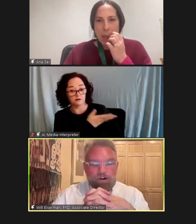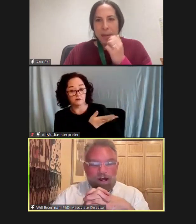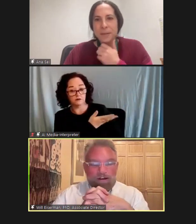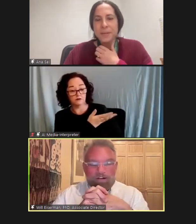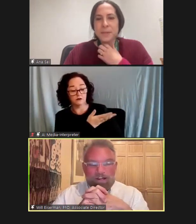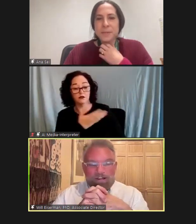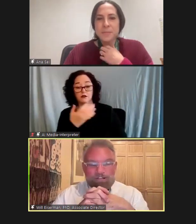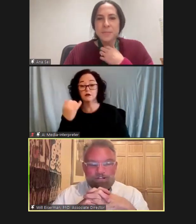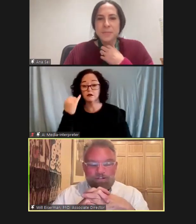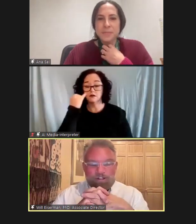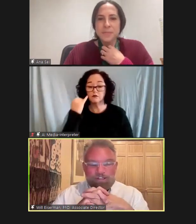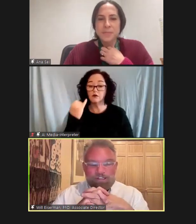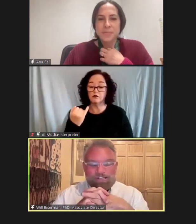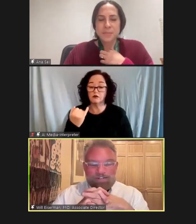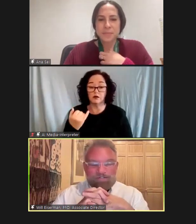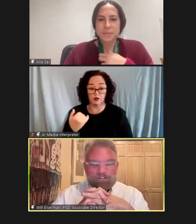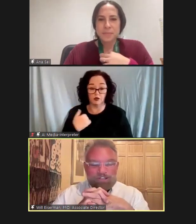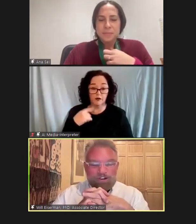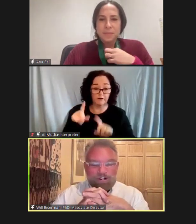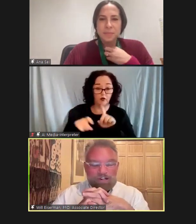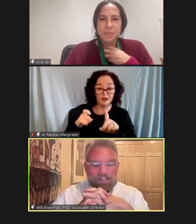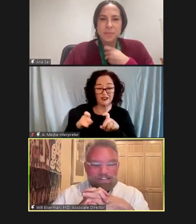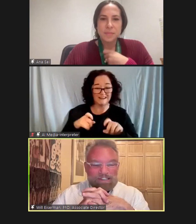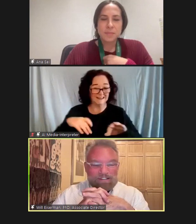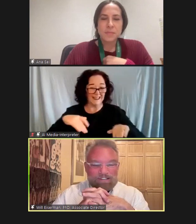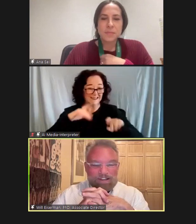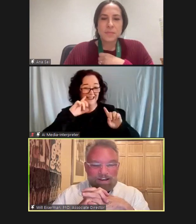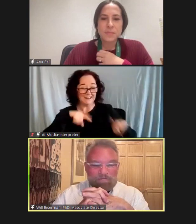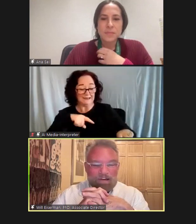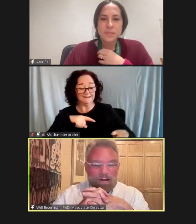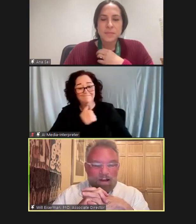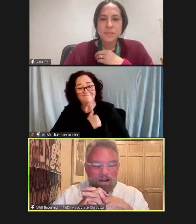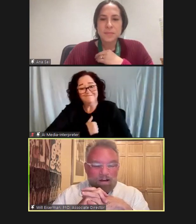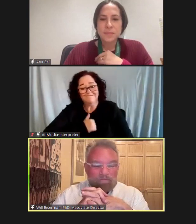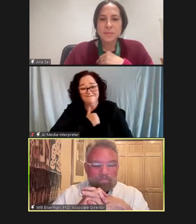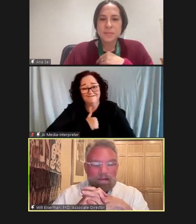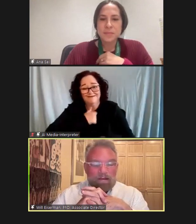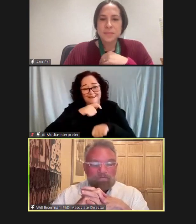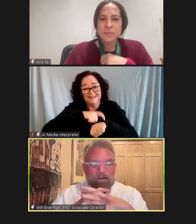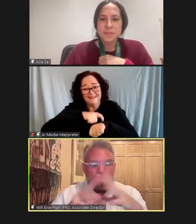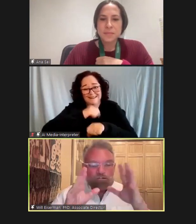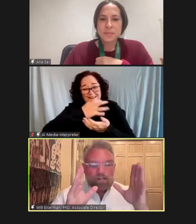unanswered questions I'm so sorry we